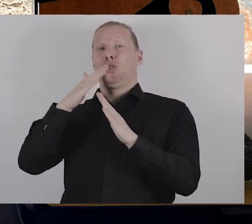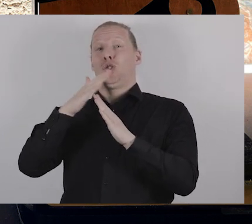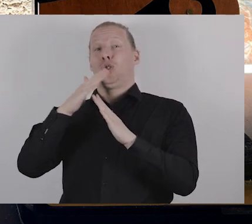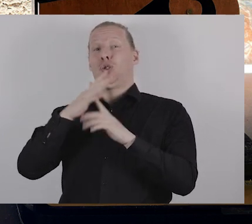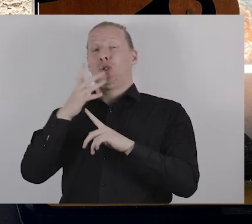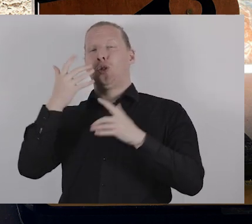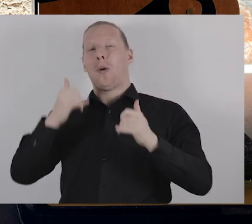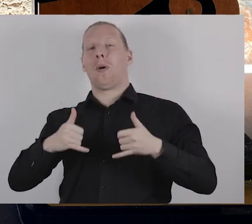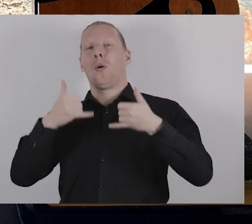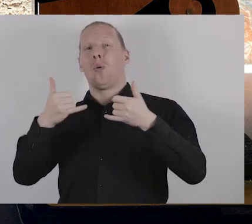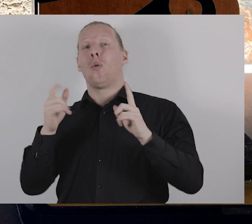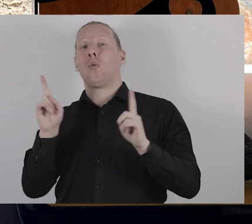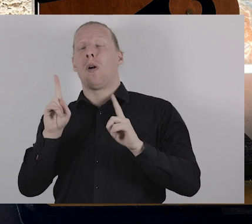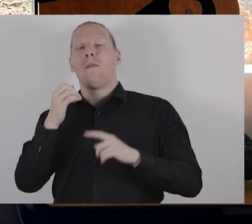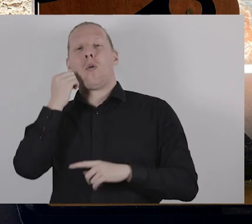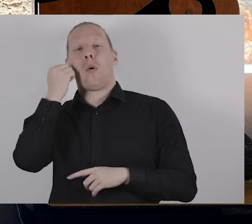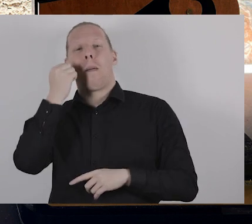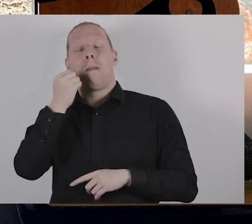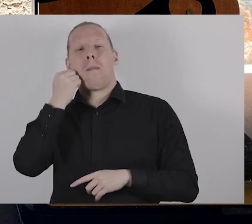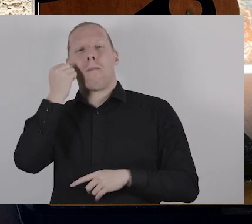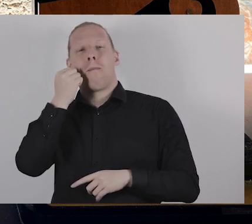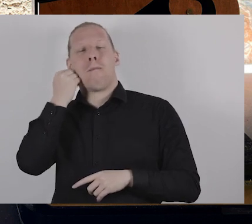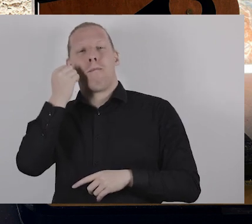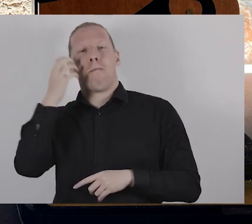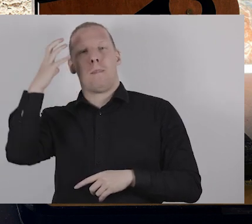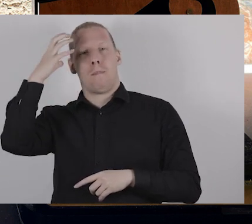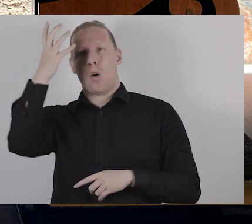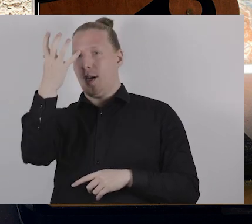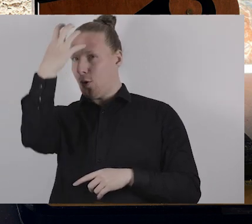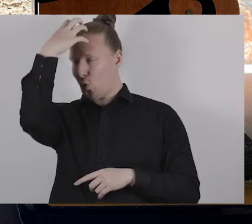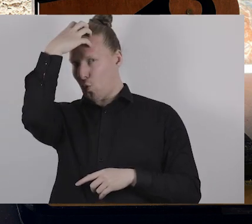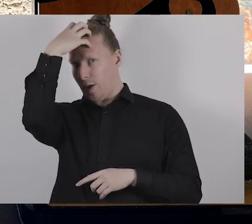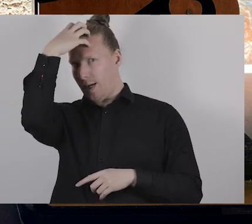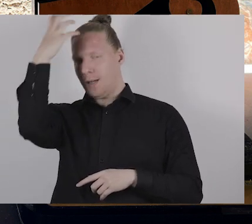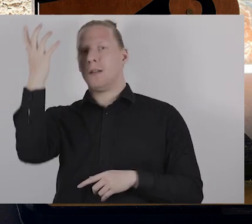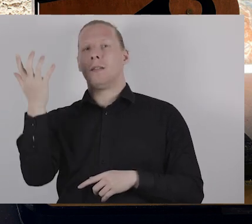To present the award and to honour the recipient,